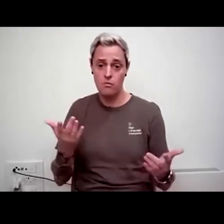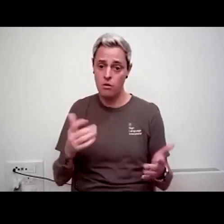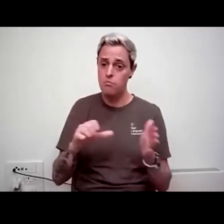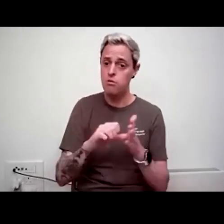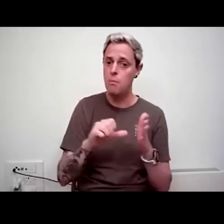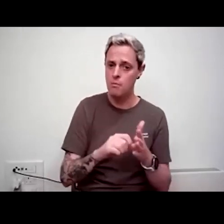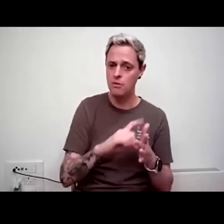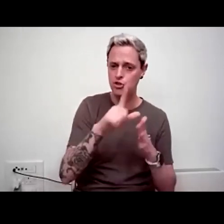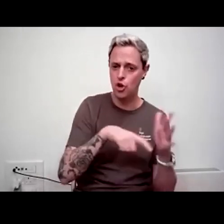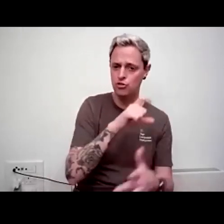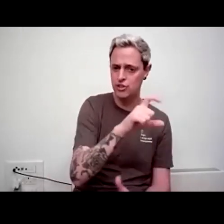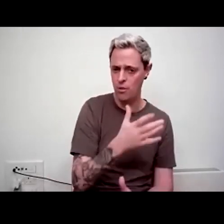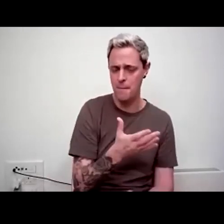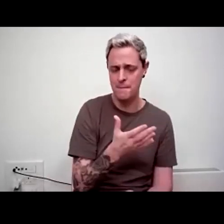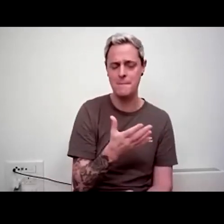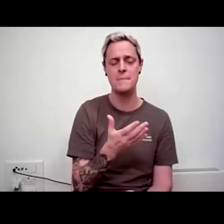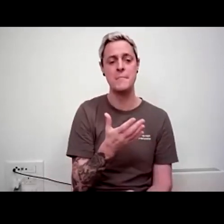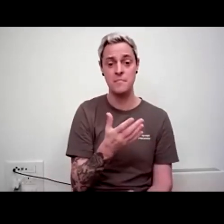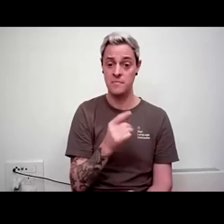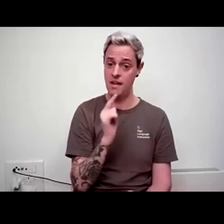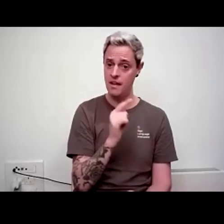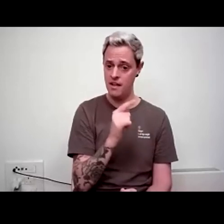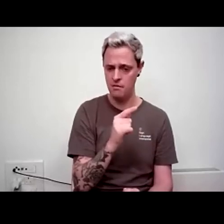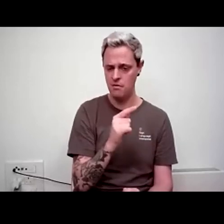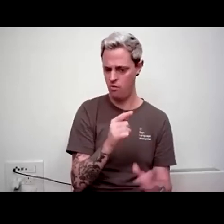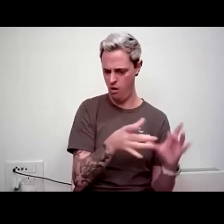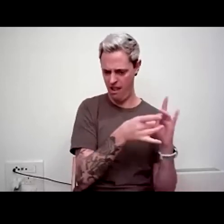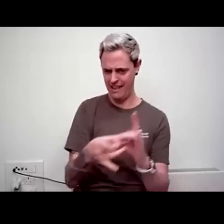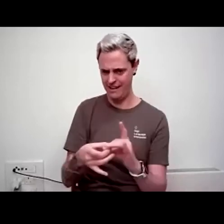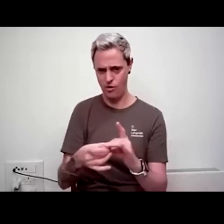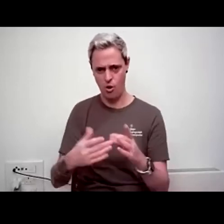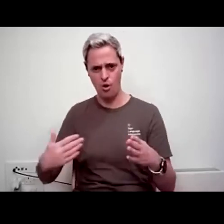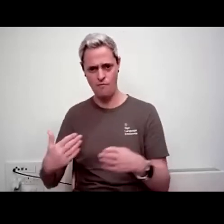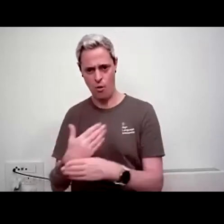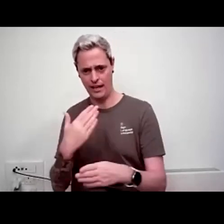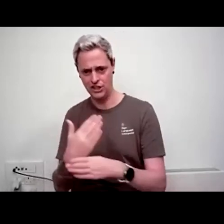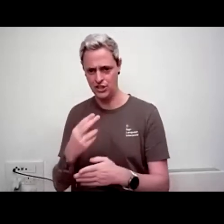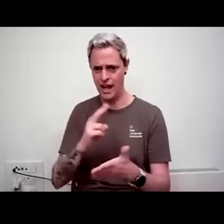is to the contrary that he denies any link between vocation and natural talent,